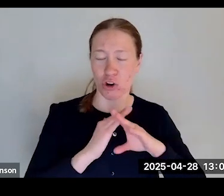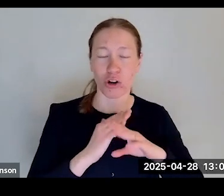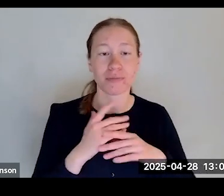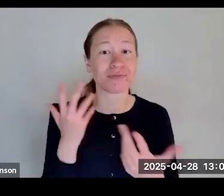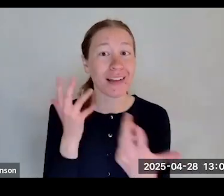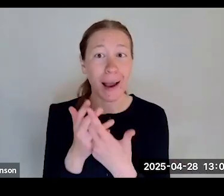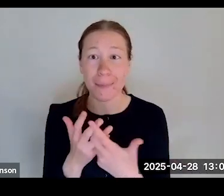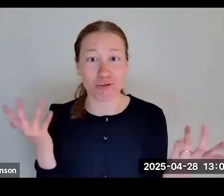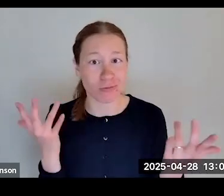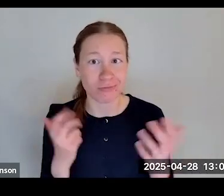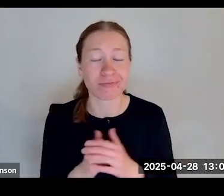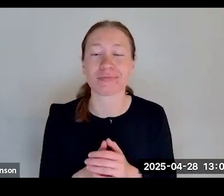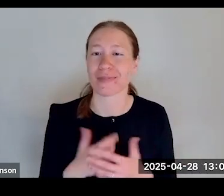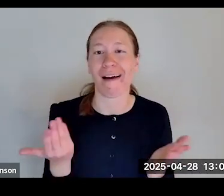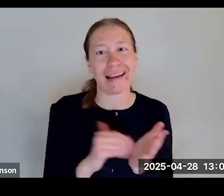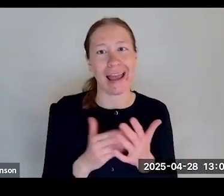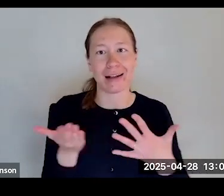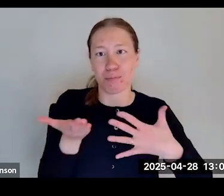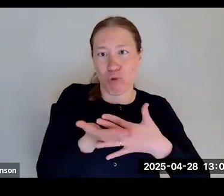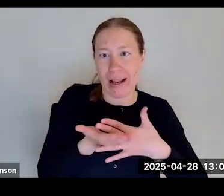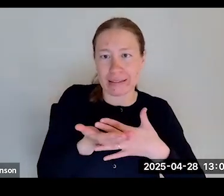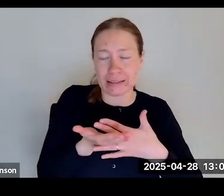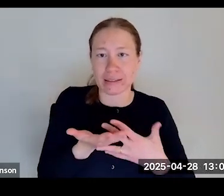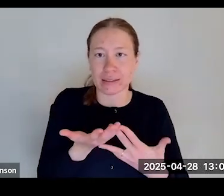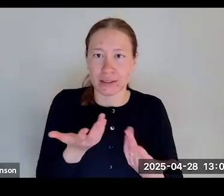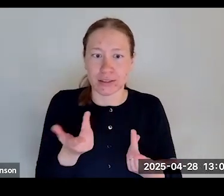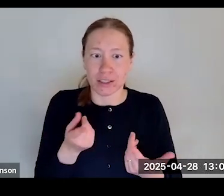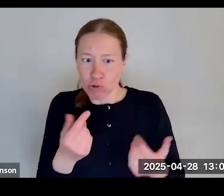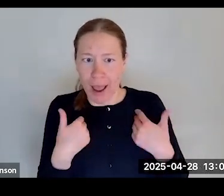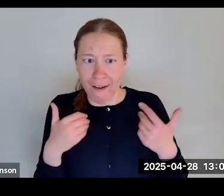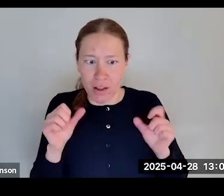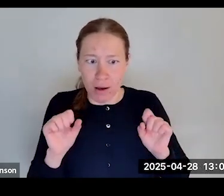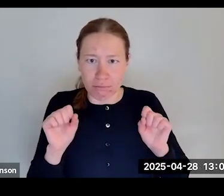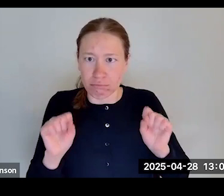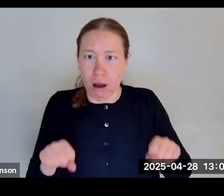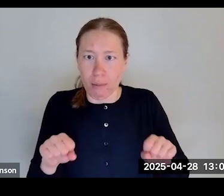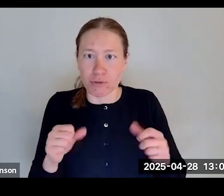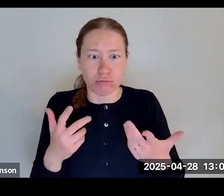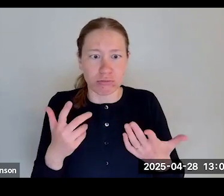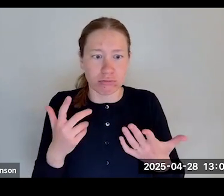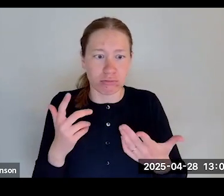are, again, breaks. Can they have the ability to get up and move around throughout these meetings?